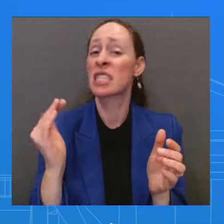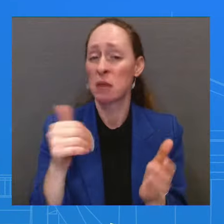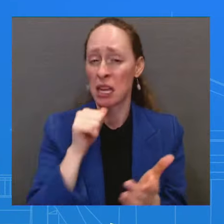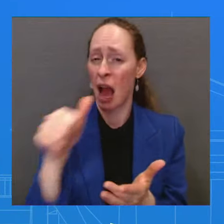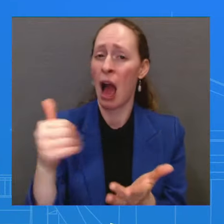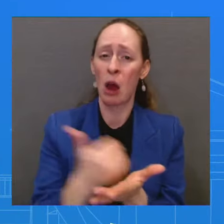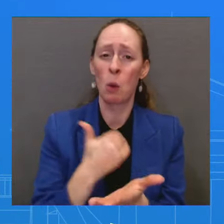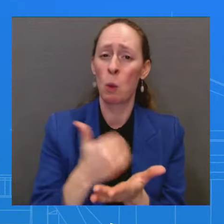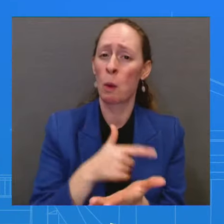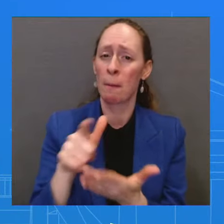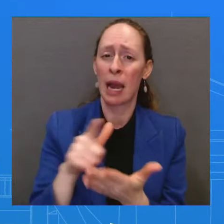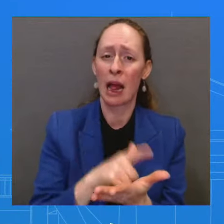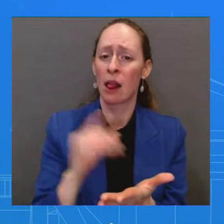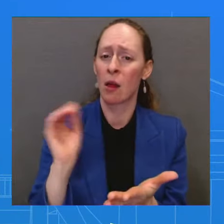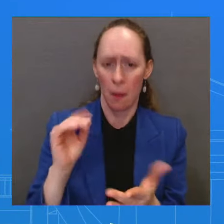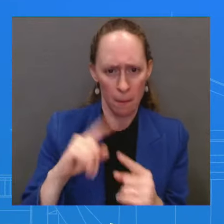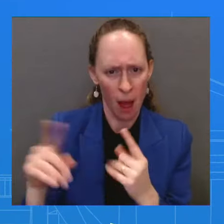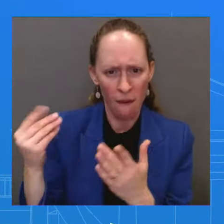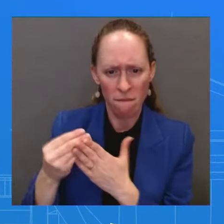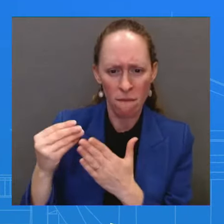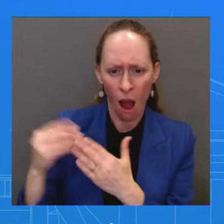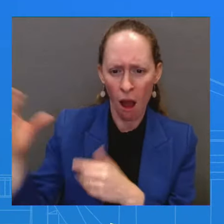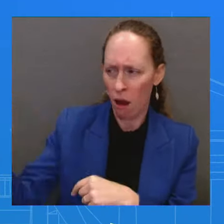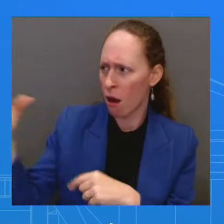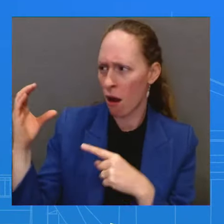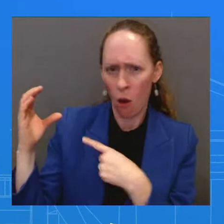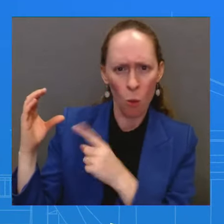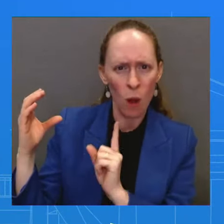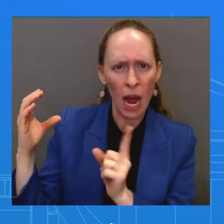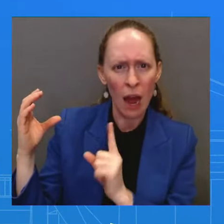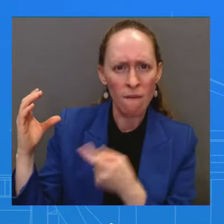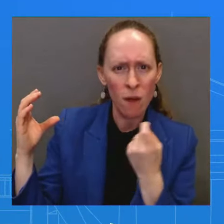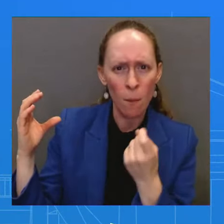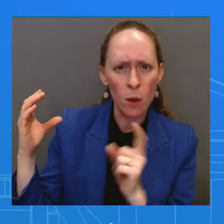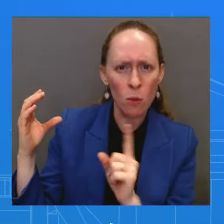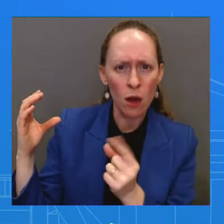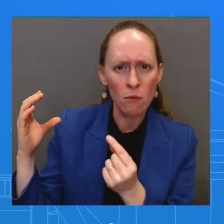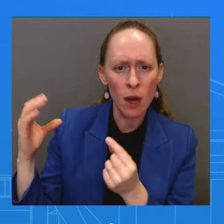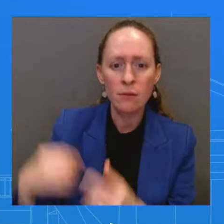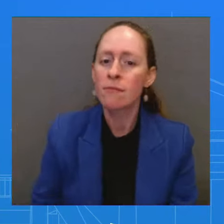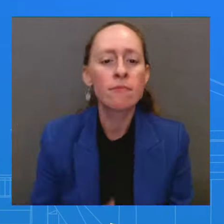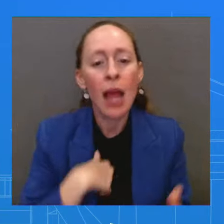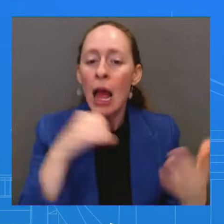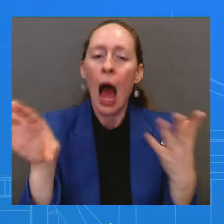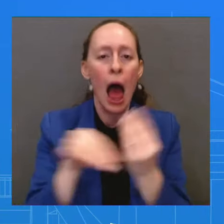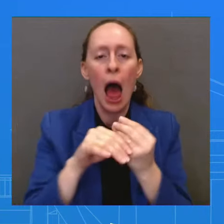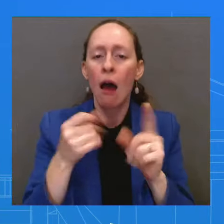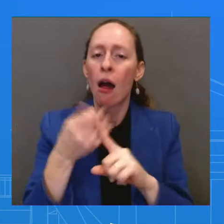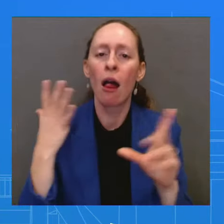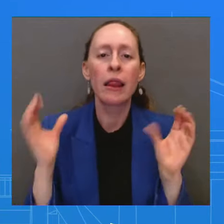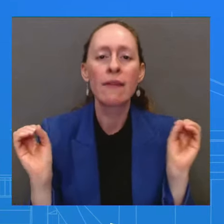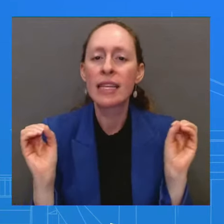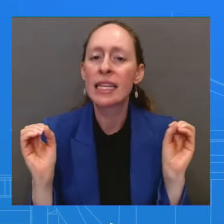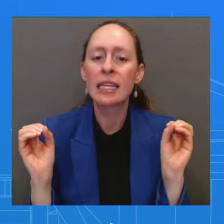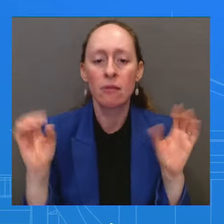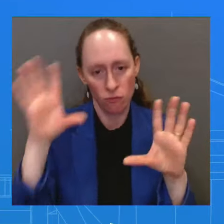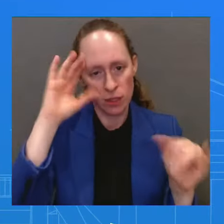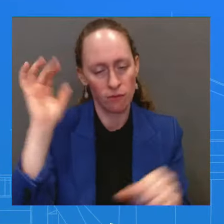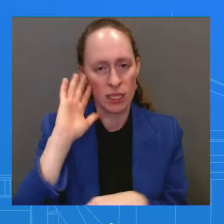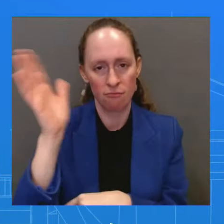Ms. Jean-Pierre: I'm not going to go beyond -- get ahead of the President or go beyond what he said today. He's going to speak to this when he's ready to do so. Go ahead. The Press: Can you describe the nature